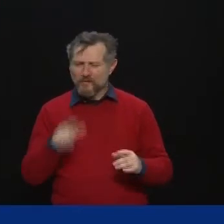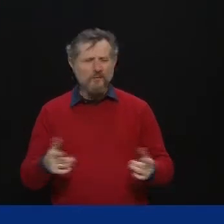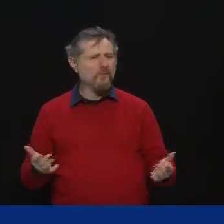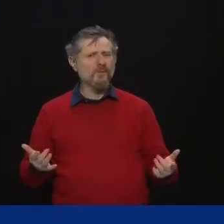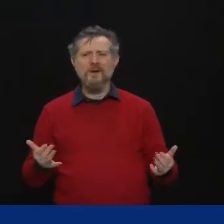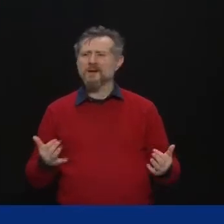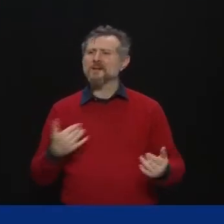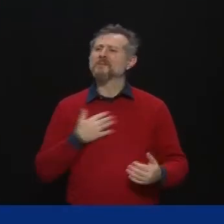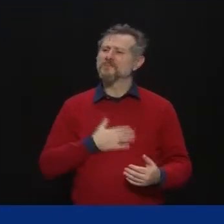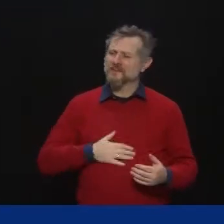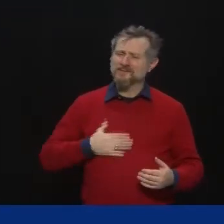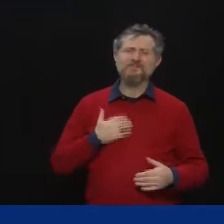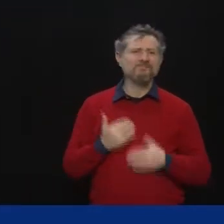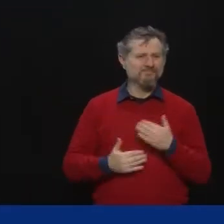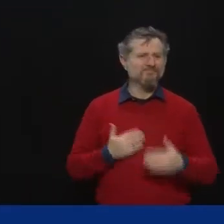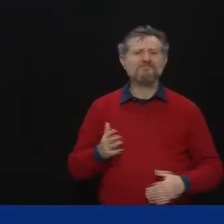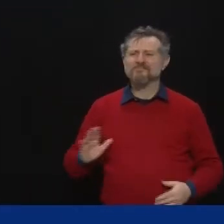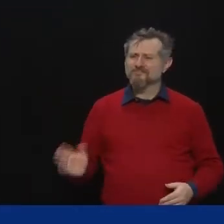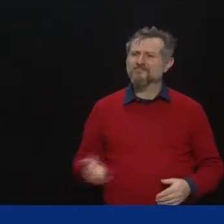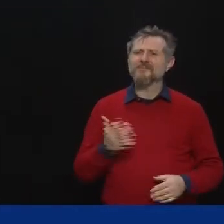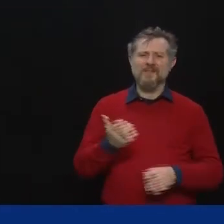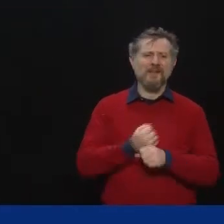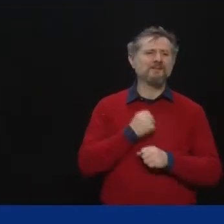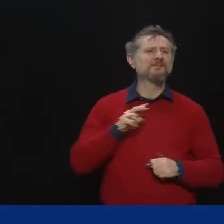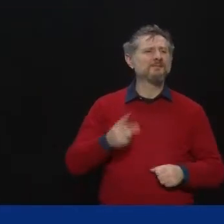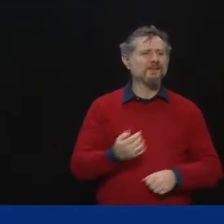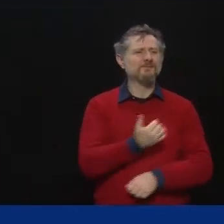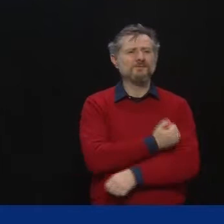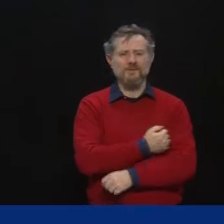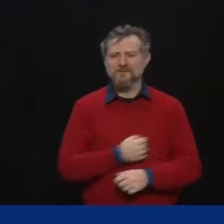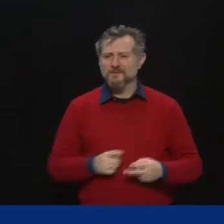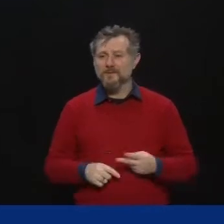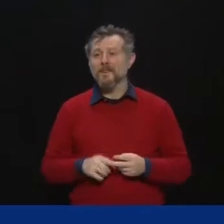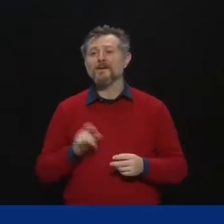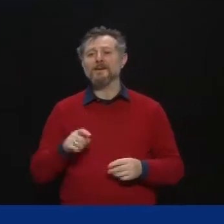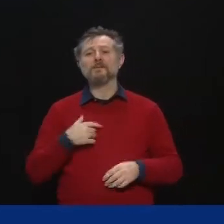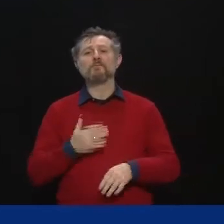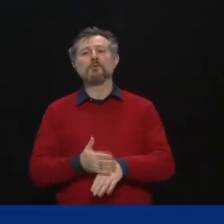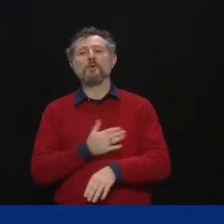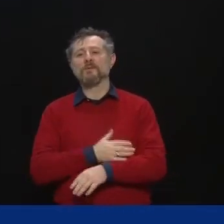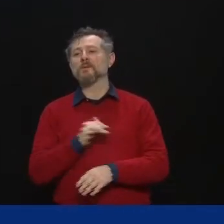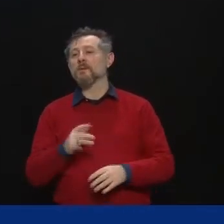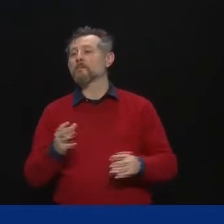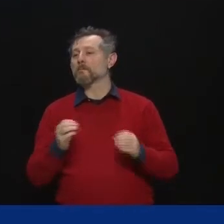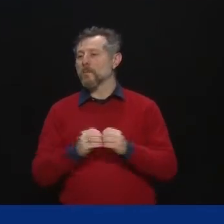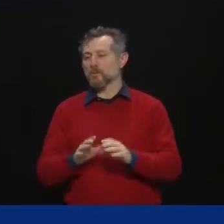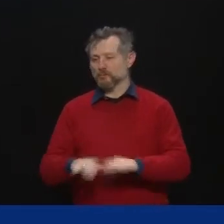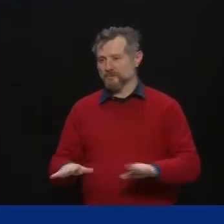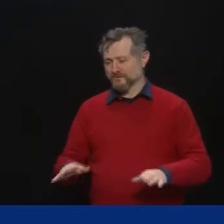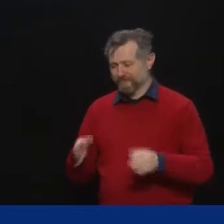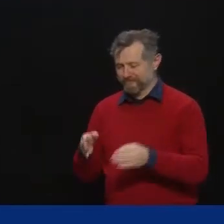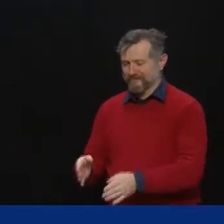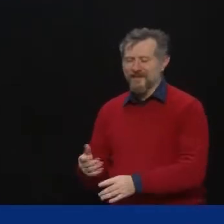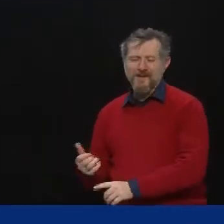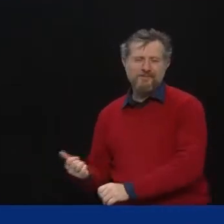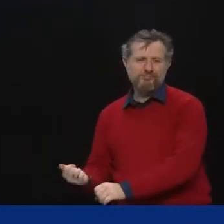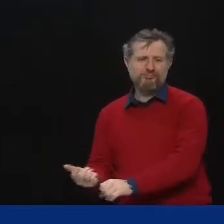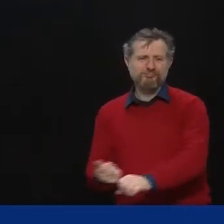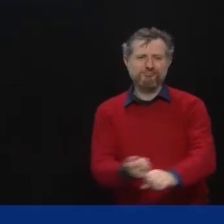DOSE AND HAVE NOT HAD THE SECOND ONE AND ARE ELIGIBLE, YOU DO NOT WANT TO WAIT. DON'T WAIT A SECOND LONGER. YOU WANT TO MAKE SURE THAT